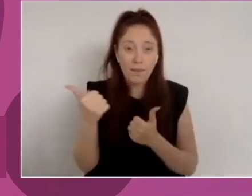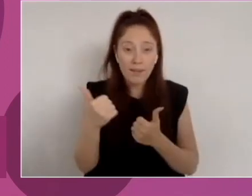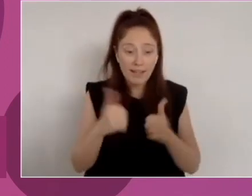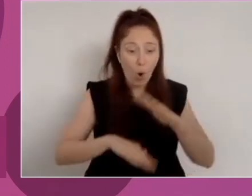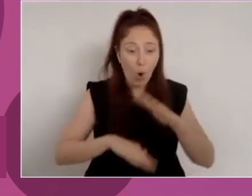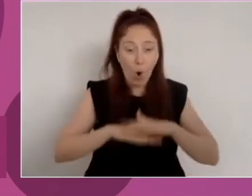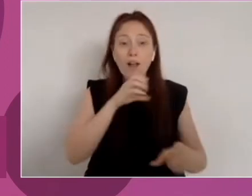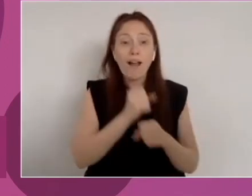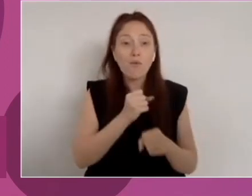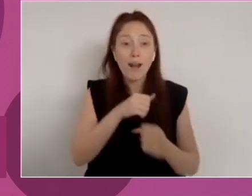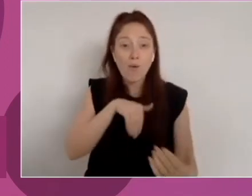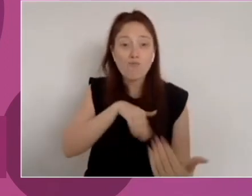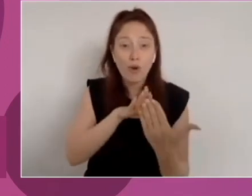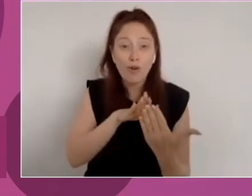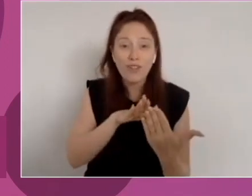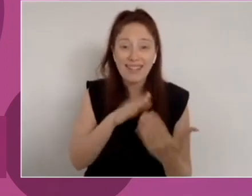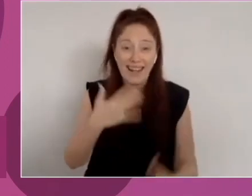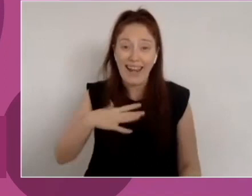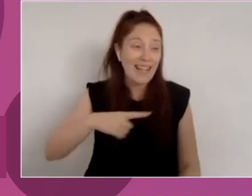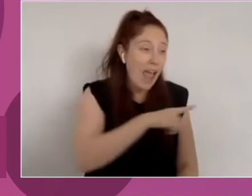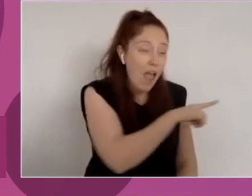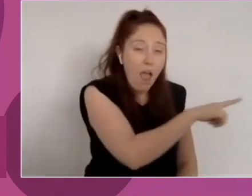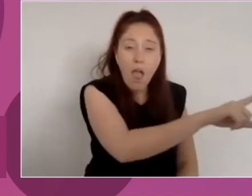actually needs each and every one of us, and yours is a vital role to play.